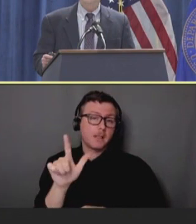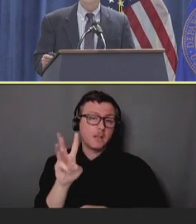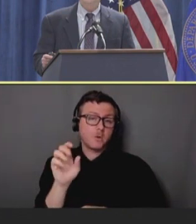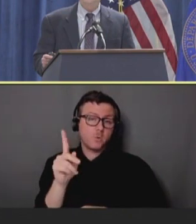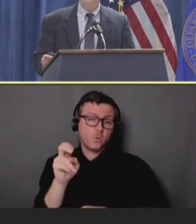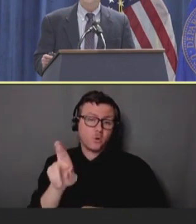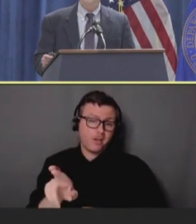and stay tuned.